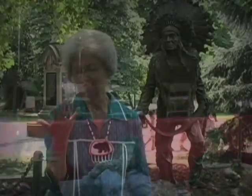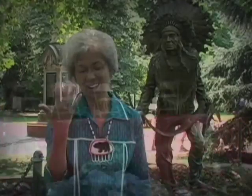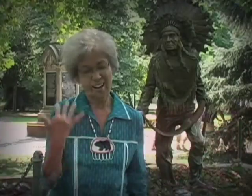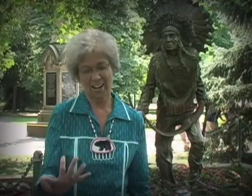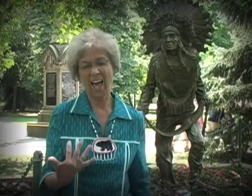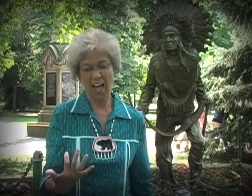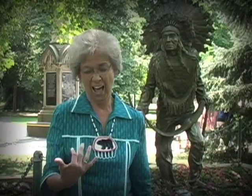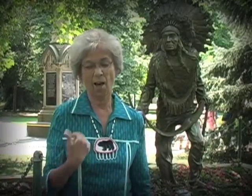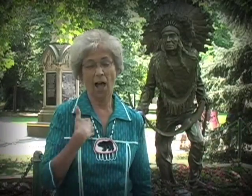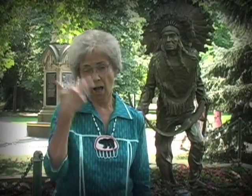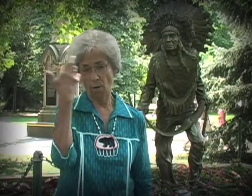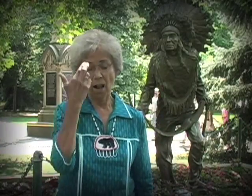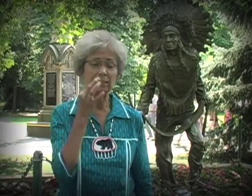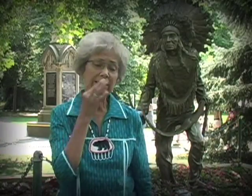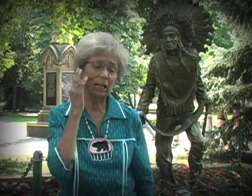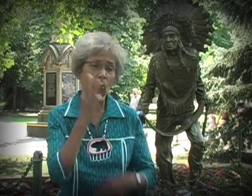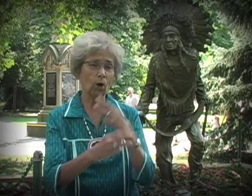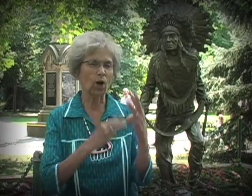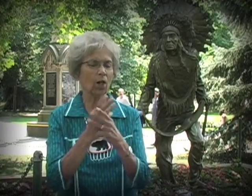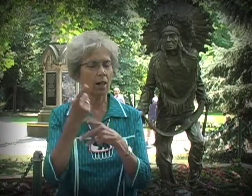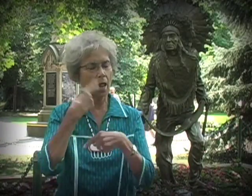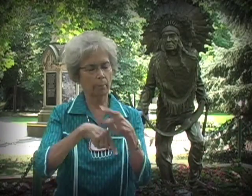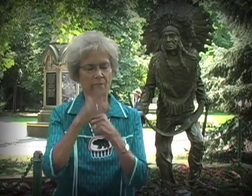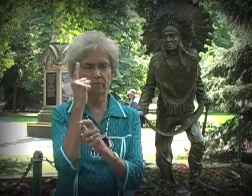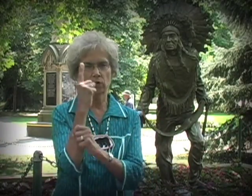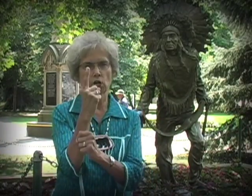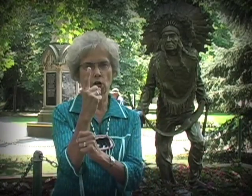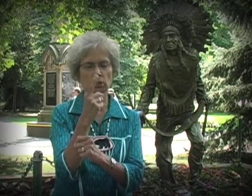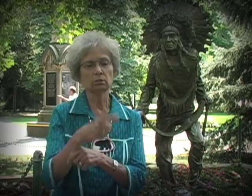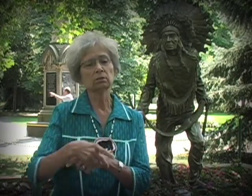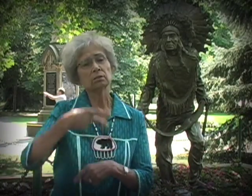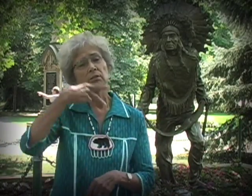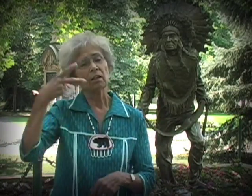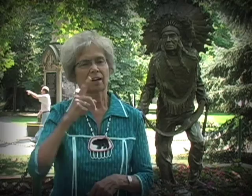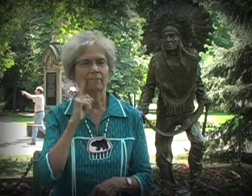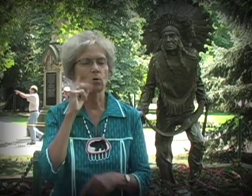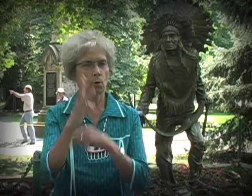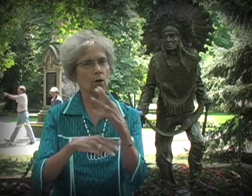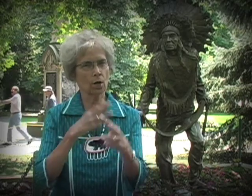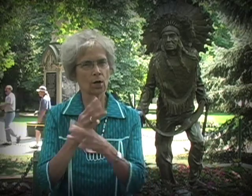Now I realized that my Indian world came first then Deaf world.